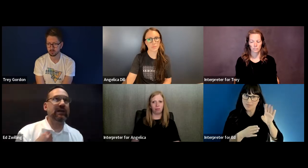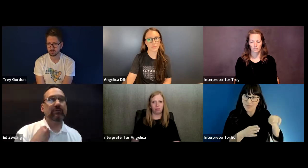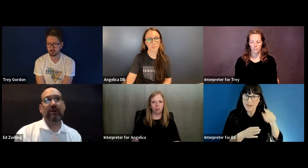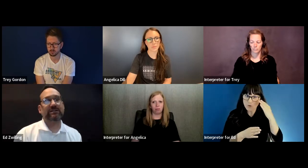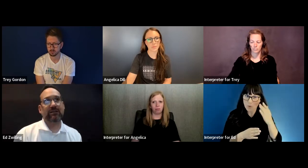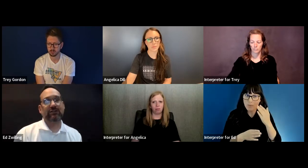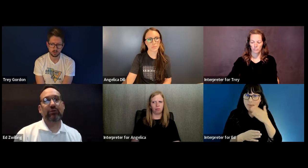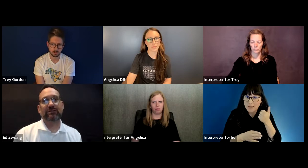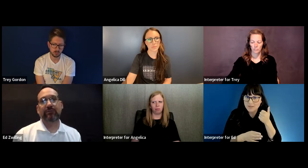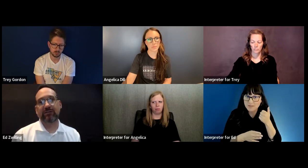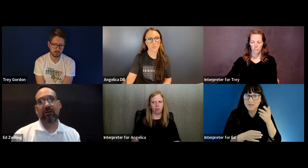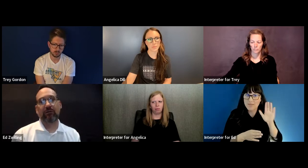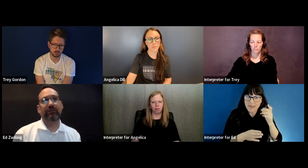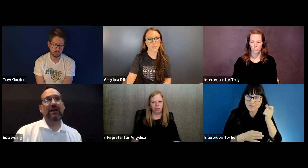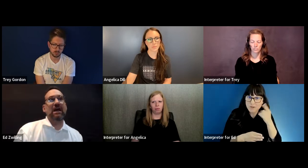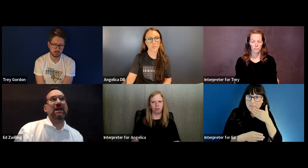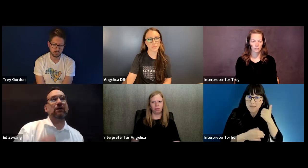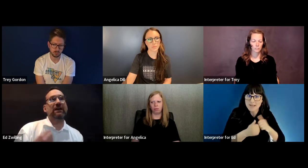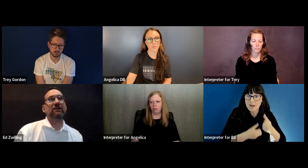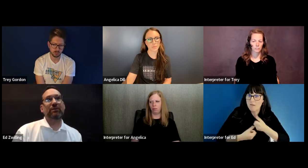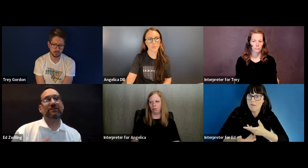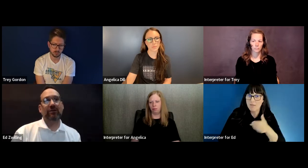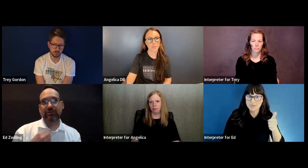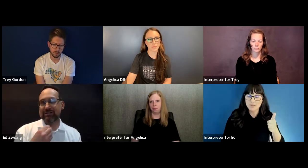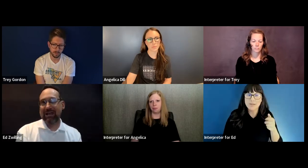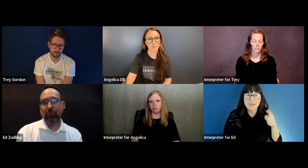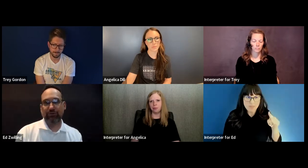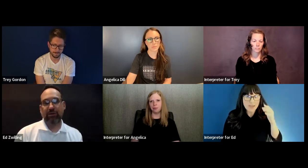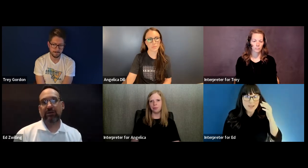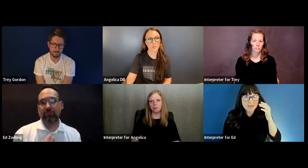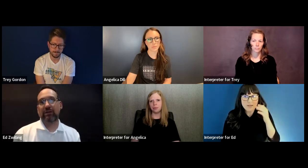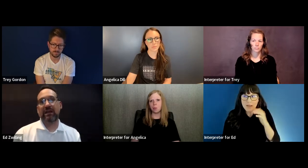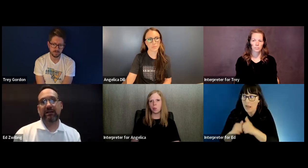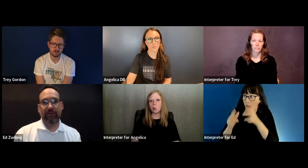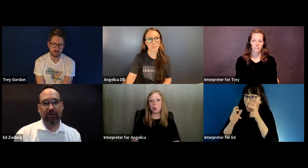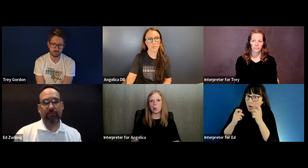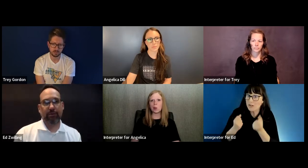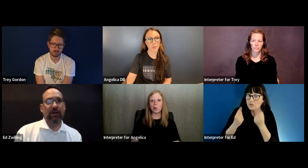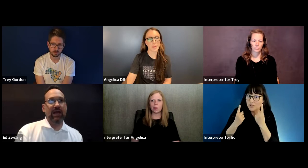can best express themselves and how they can best understand what's being communicated to them but